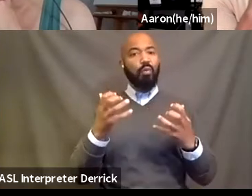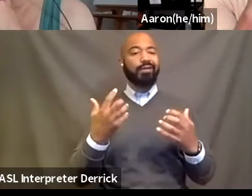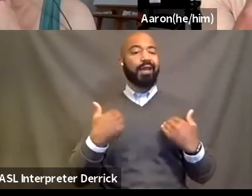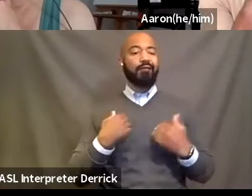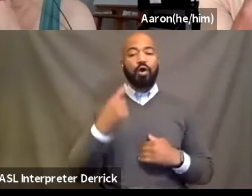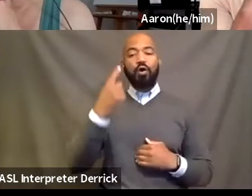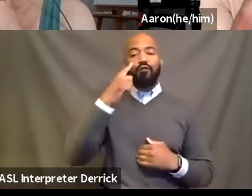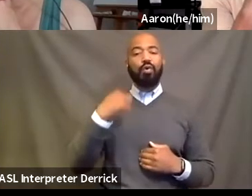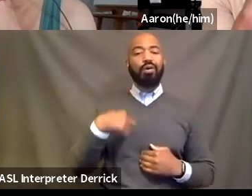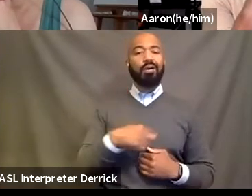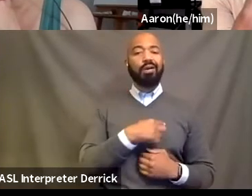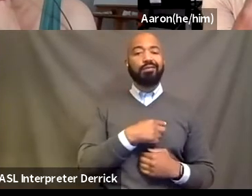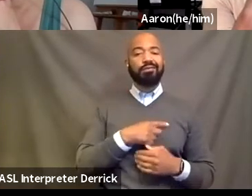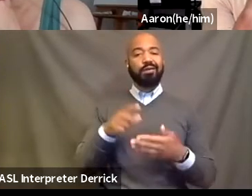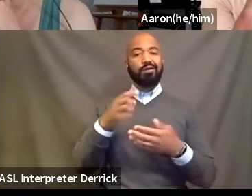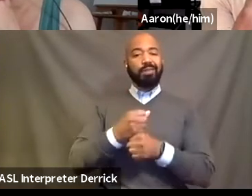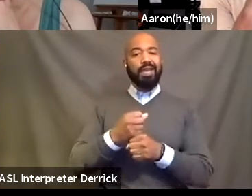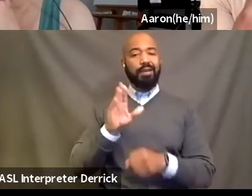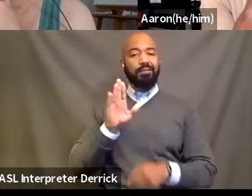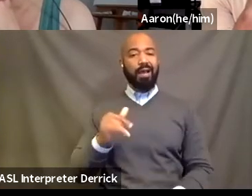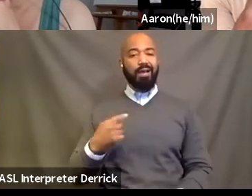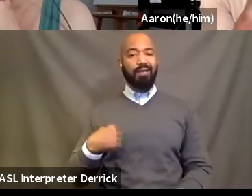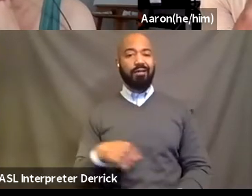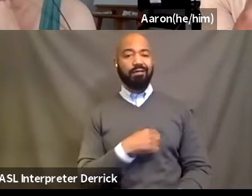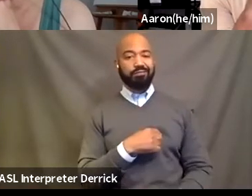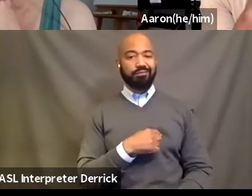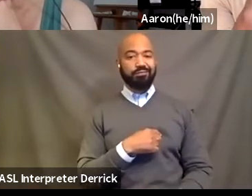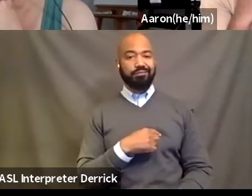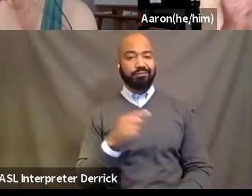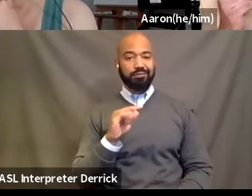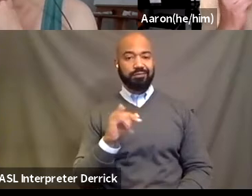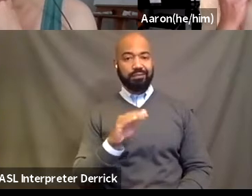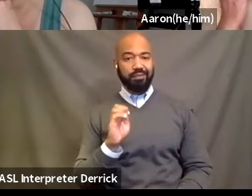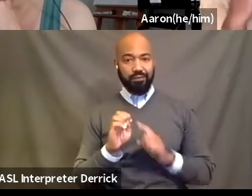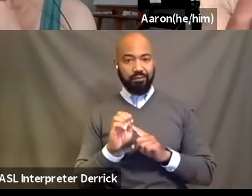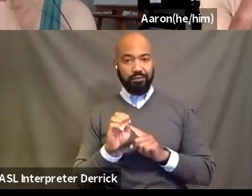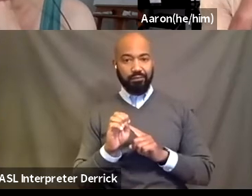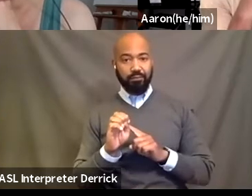Benjamin (they/them/elle): Directly impacted parents of different kinds, just so many different people who might want to connect.